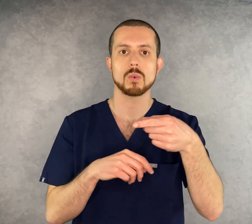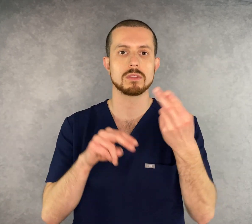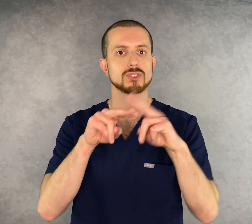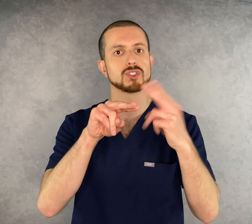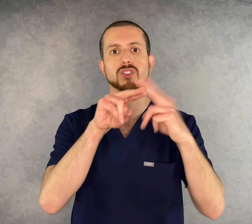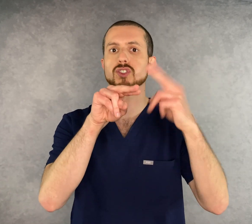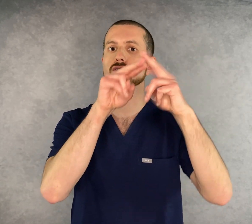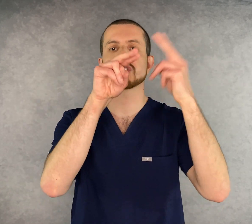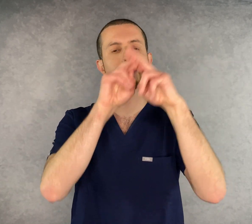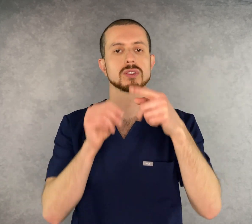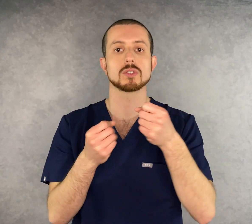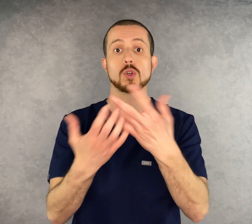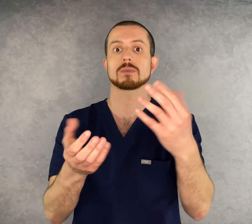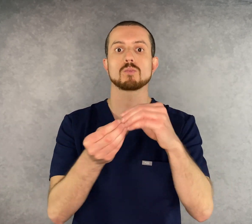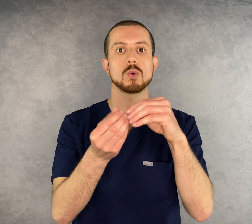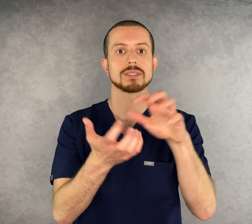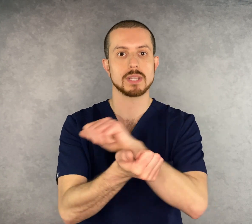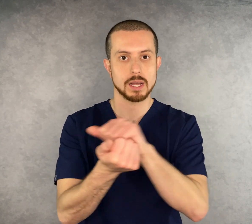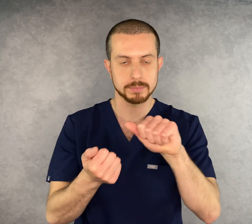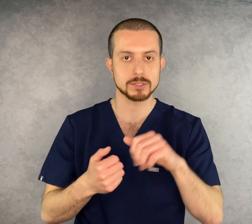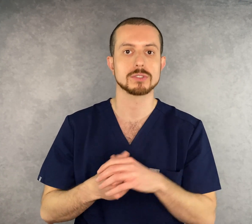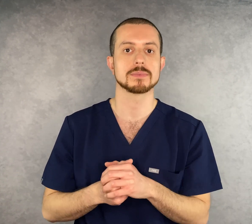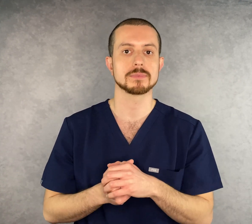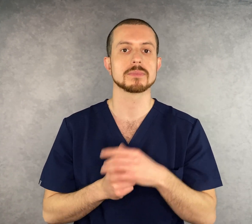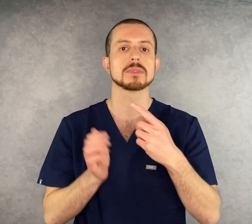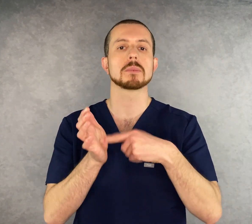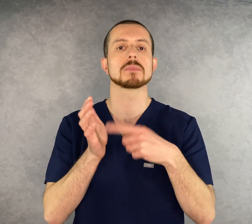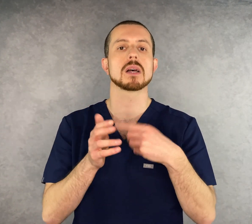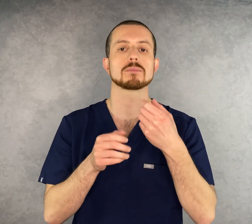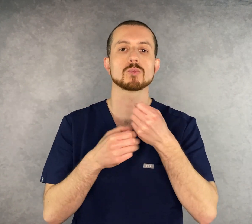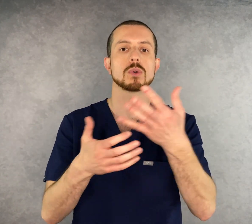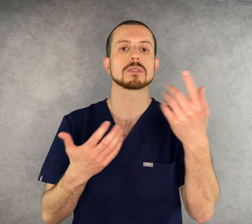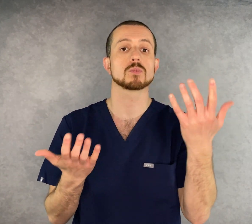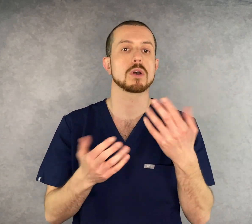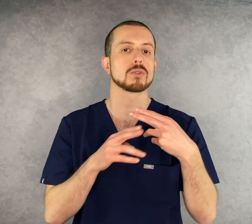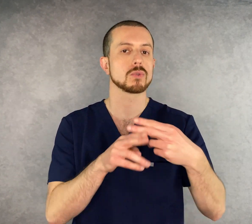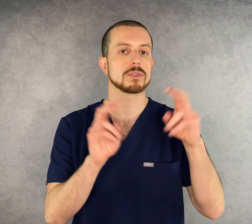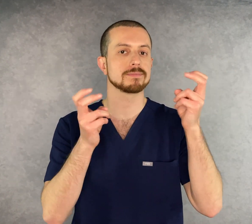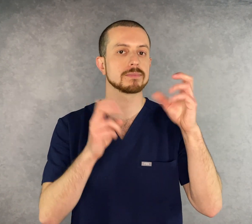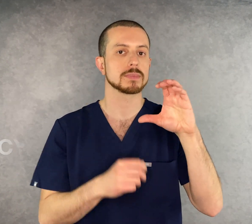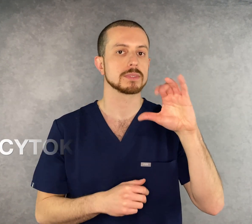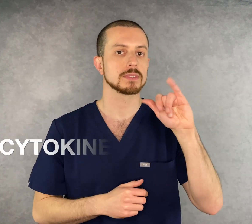It will keep escalating and causing more damage. Sometimes this leads to what is called